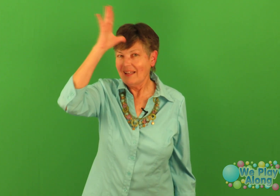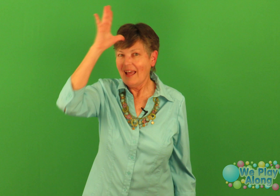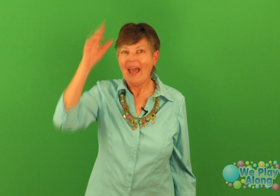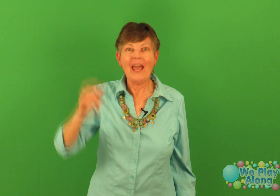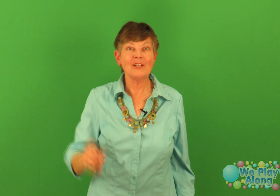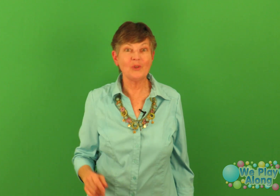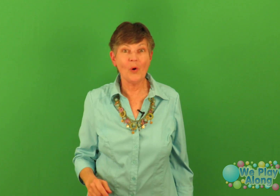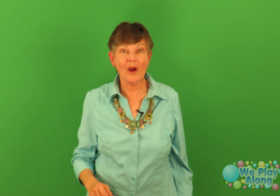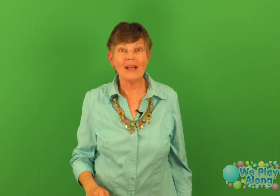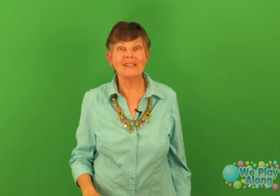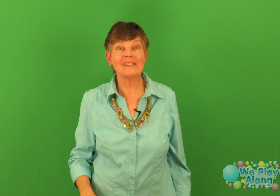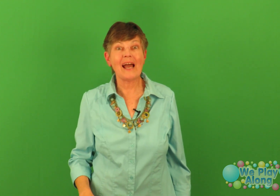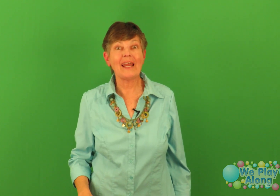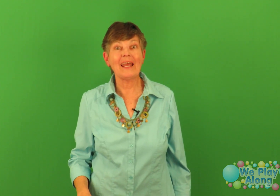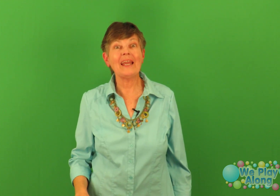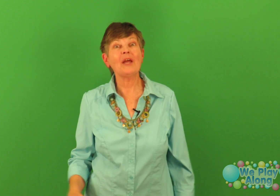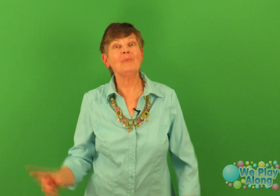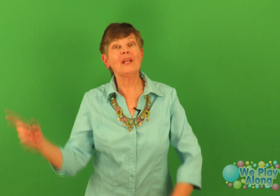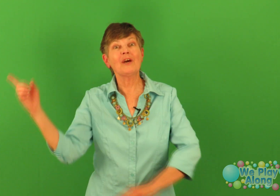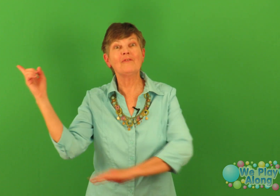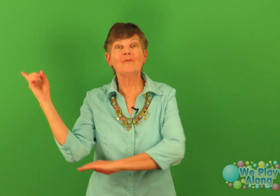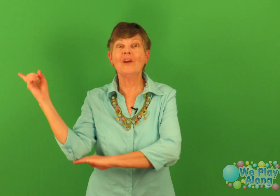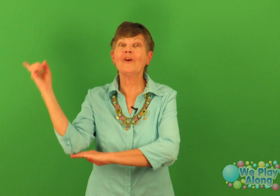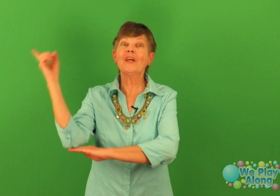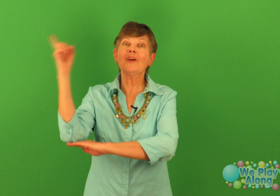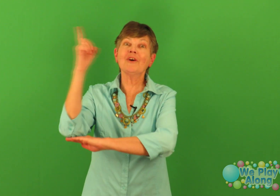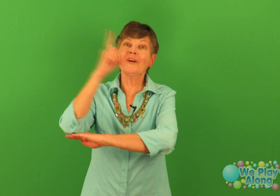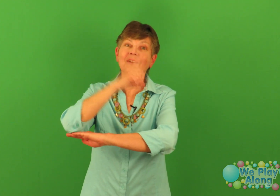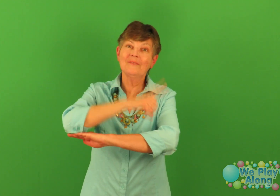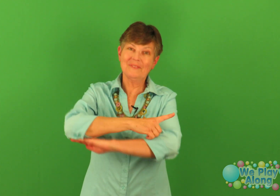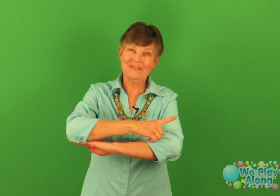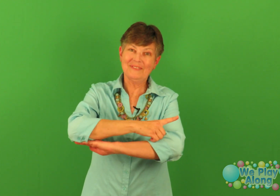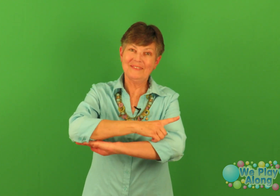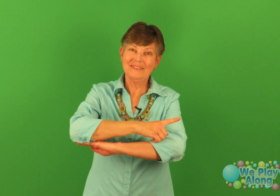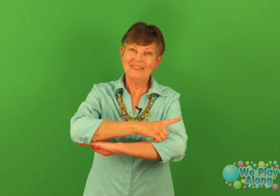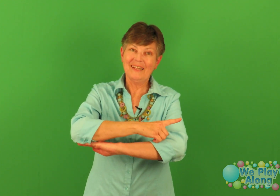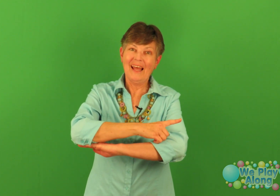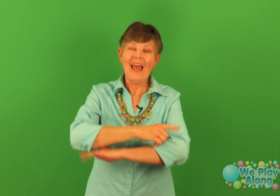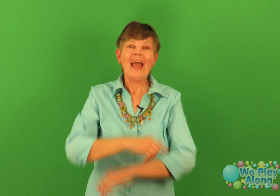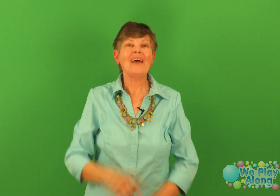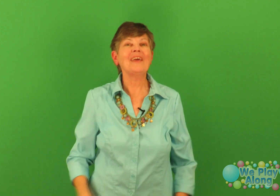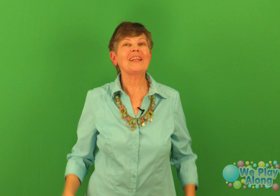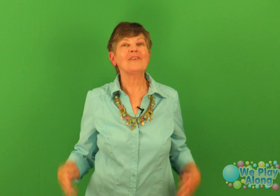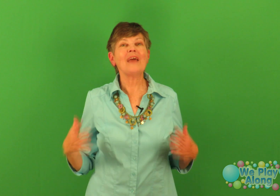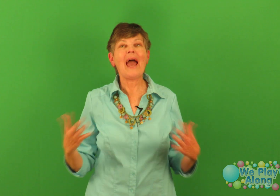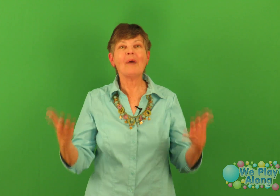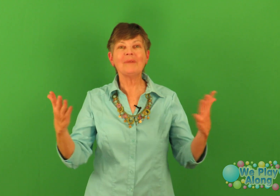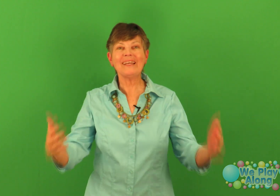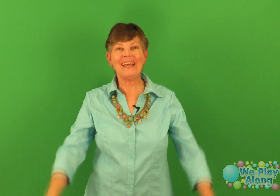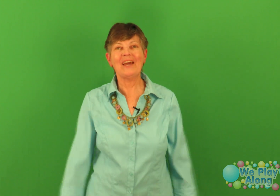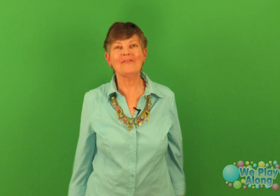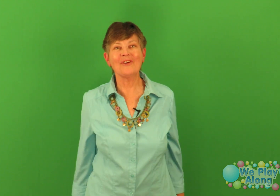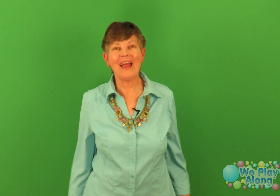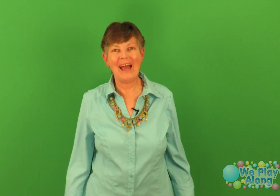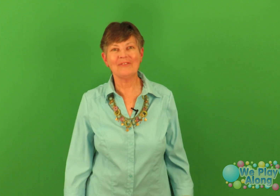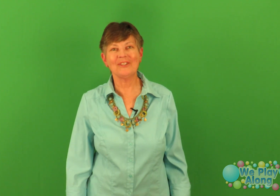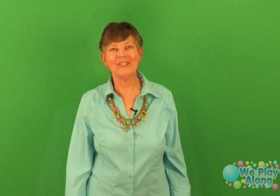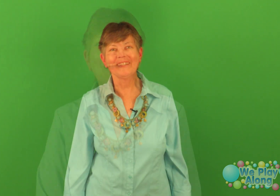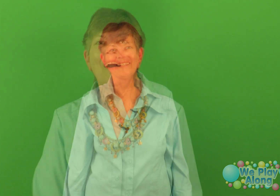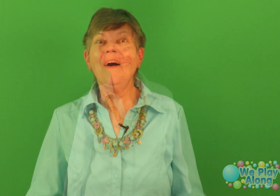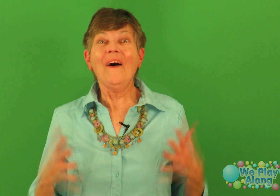and Dora decided it had been a very good and they lived happily ever after